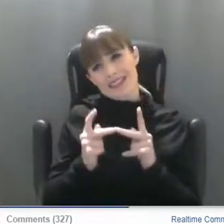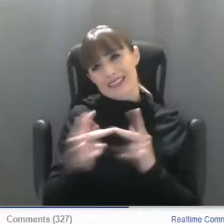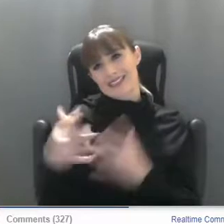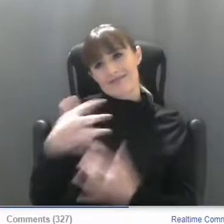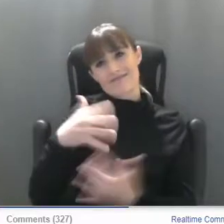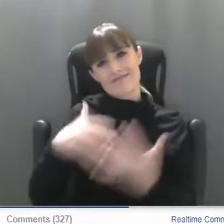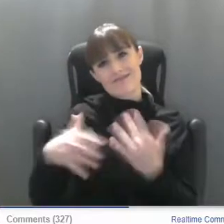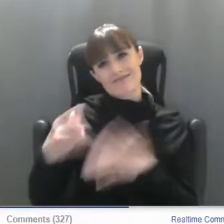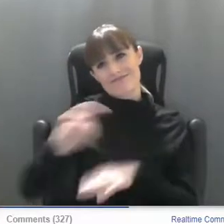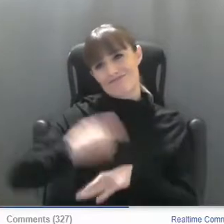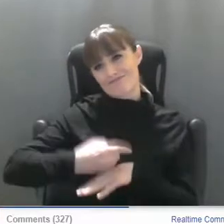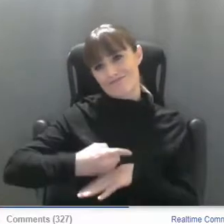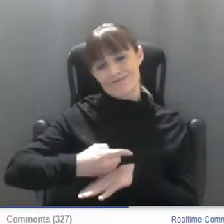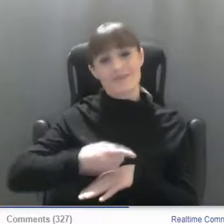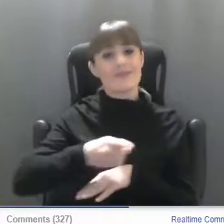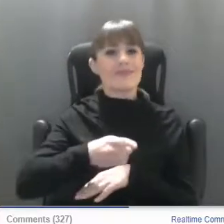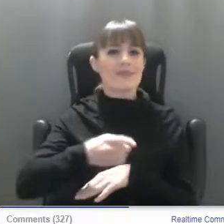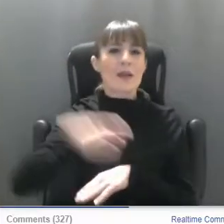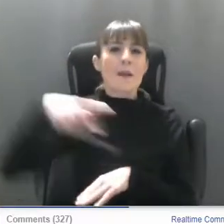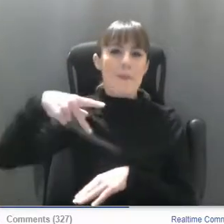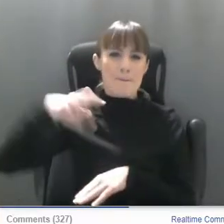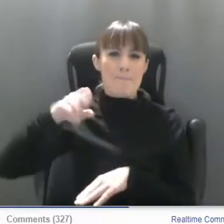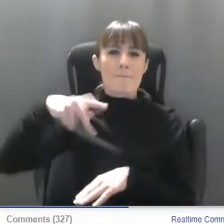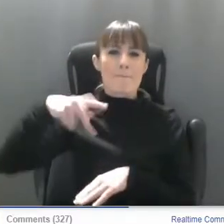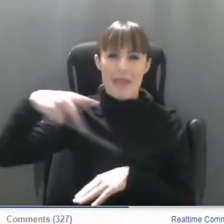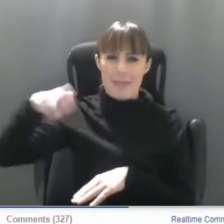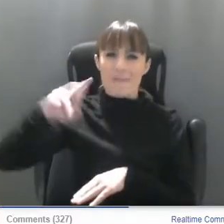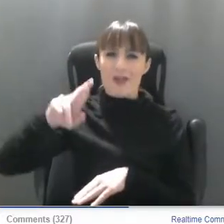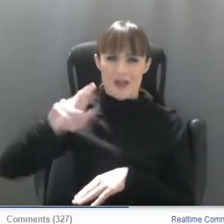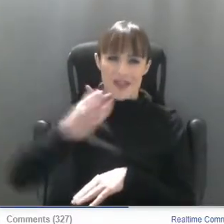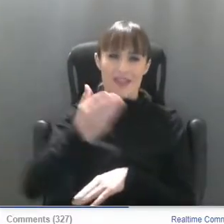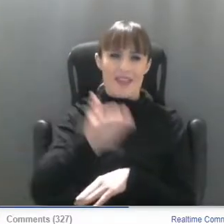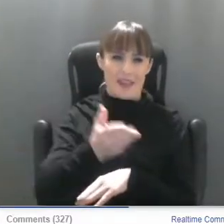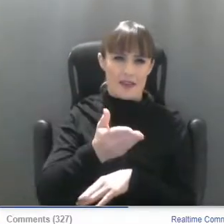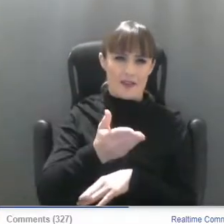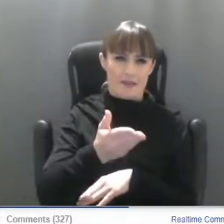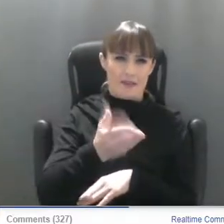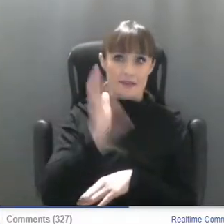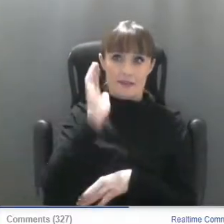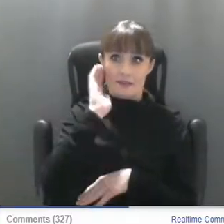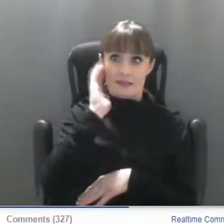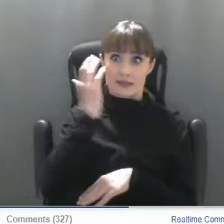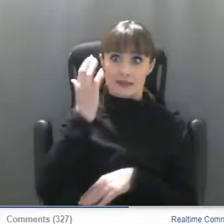showing ya. Looks like she's feeling a little bit agitated toward one of the